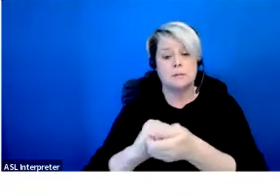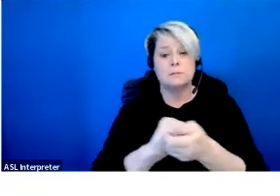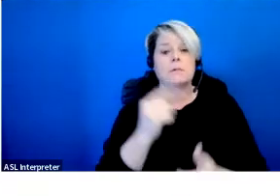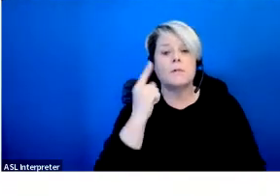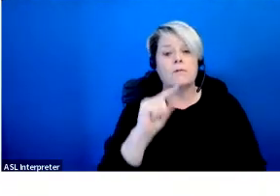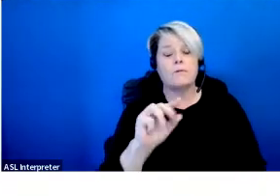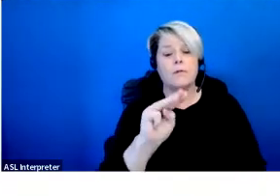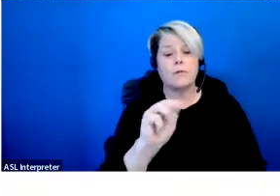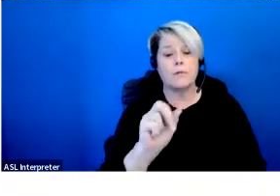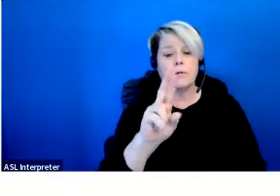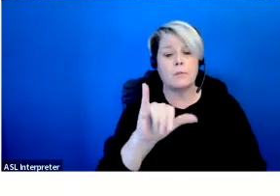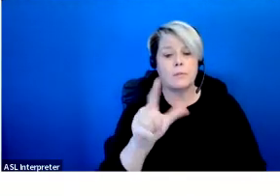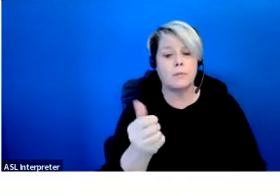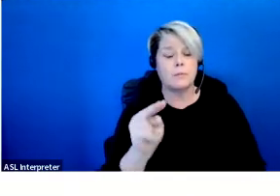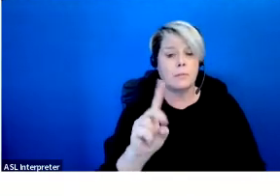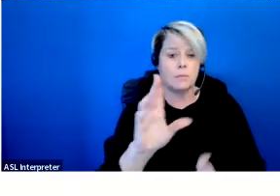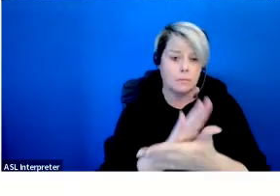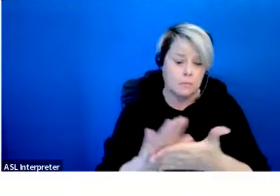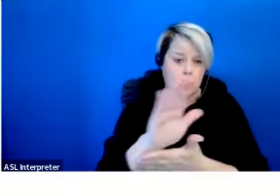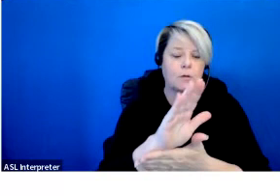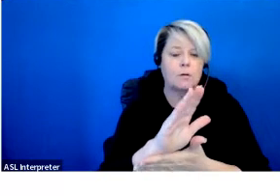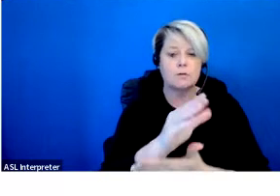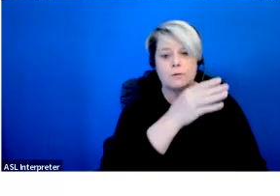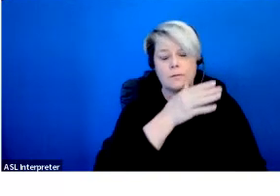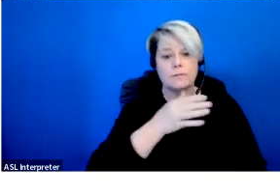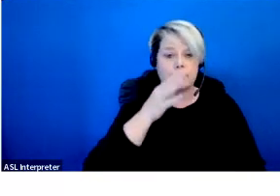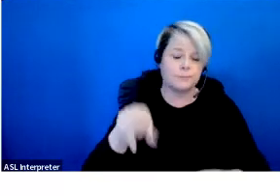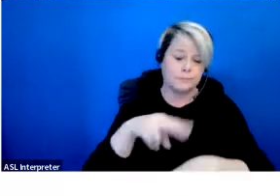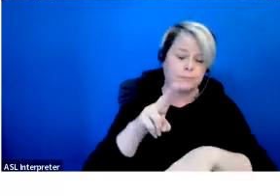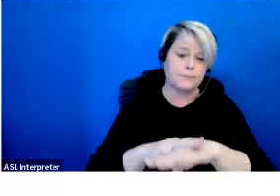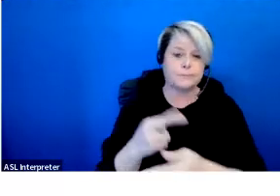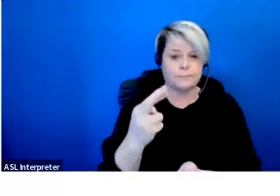libraries for over 25 years. Prior to this she was